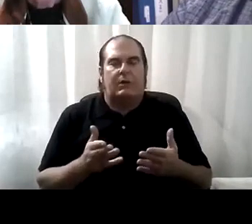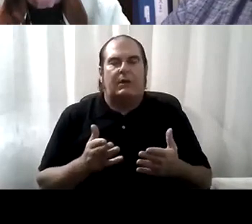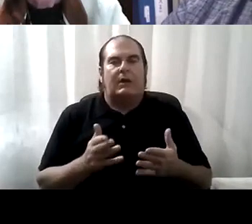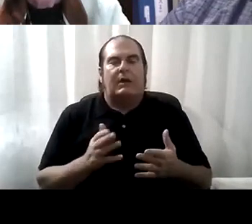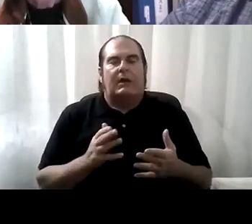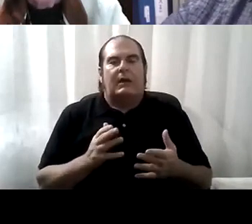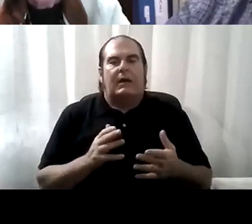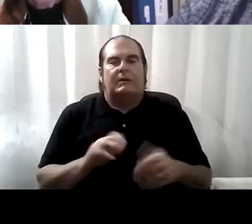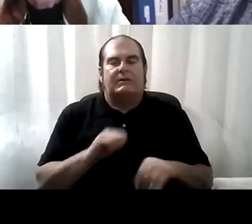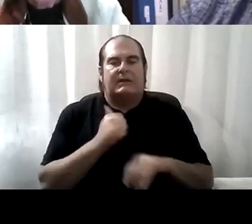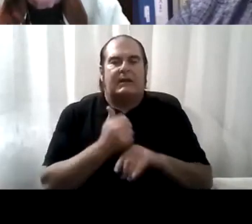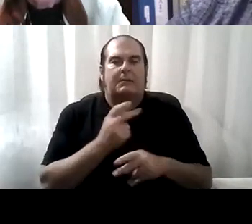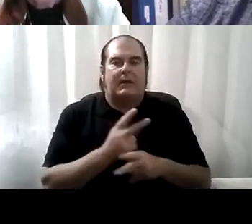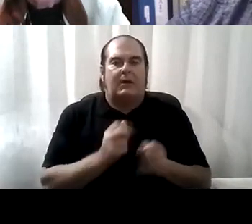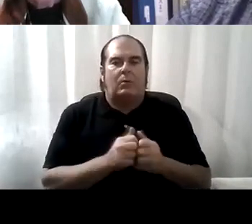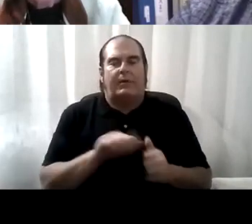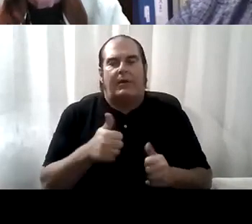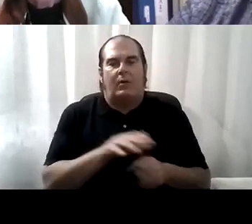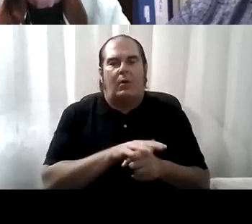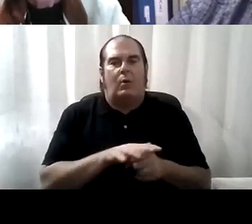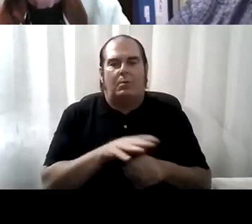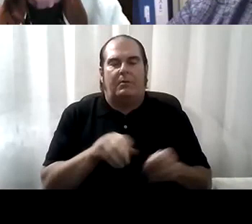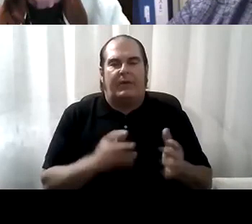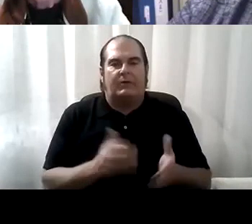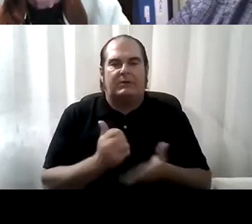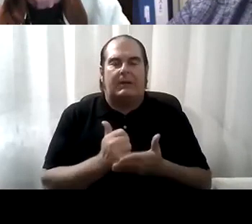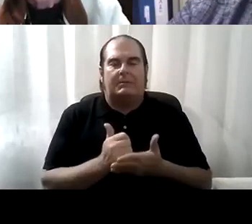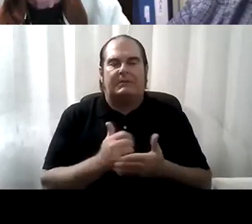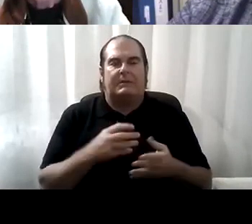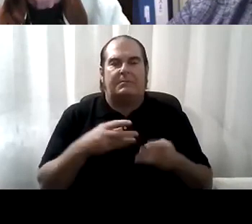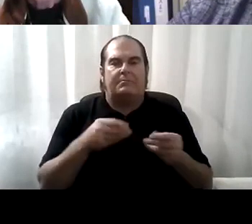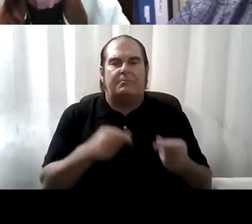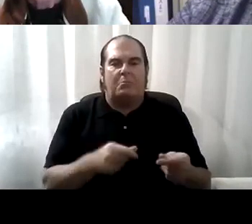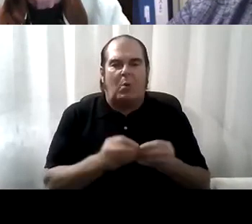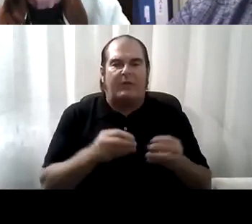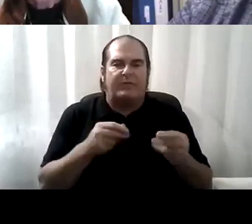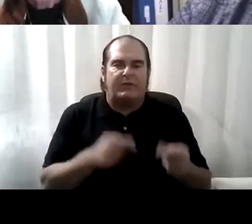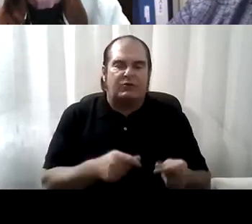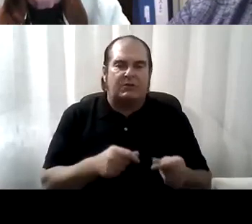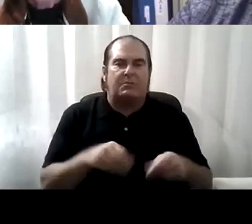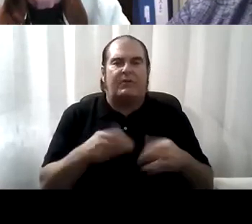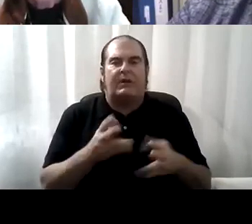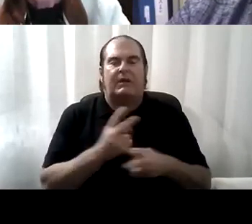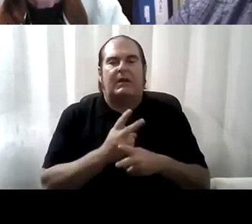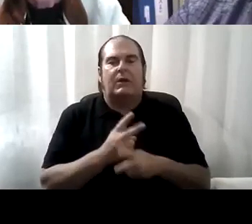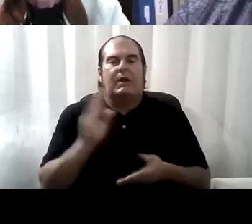help improve some of the efficiencies in accessing care and making referrals, putting less stress on that system.